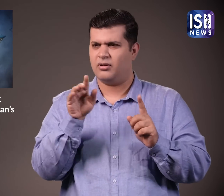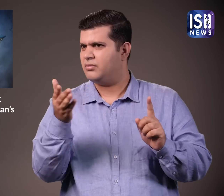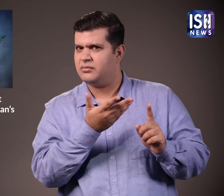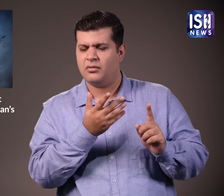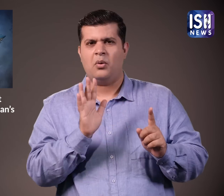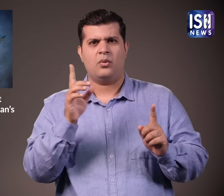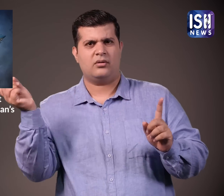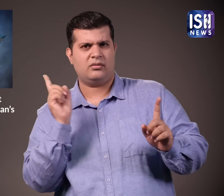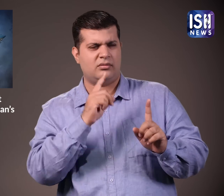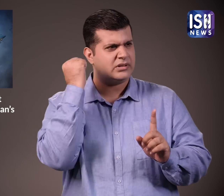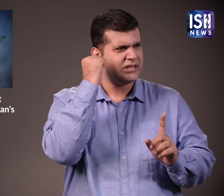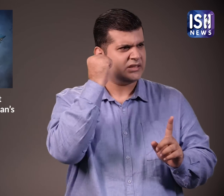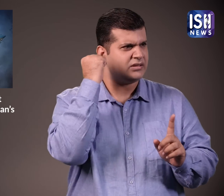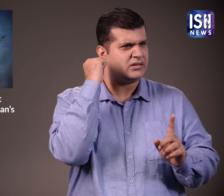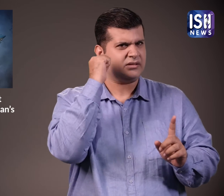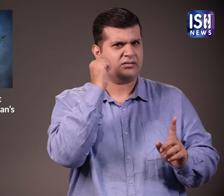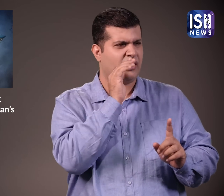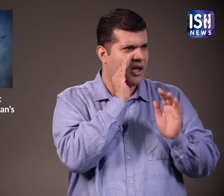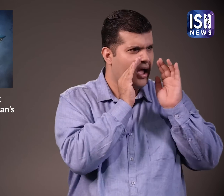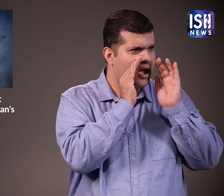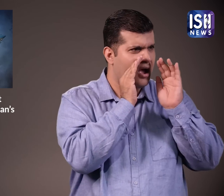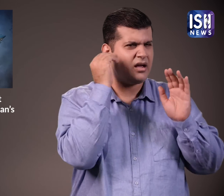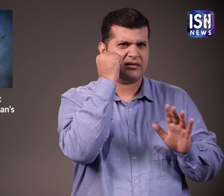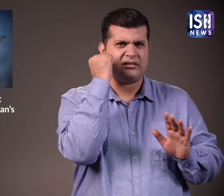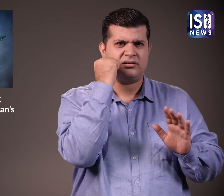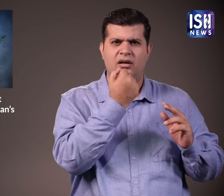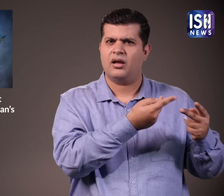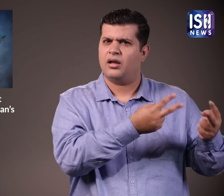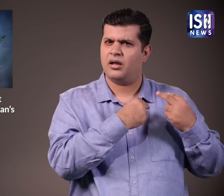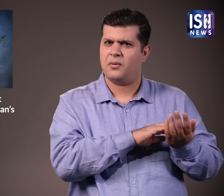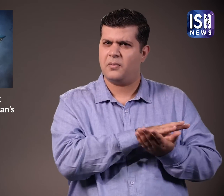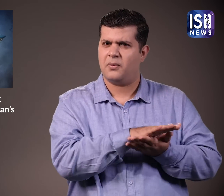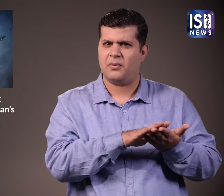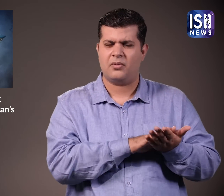They too came and knocked the door, but the man did not respond.